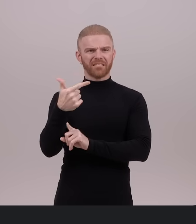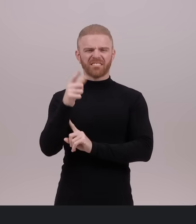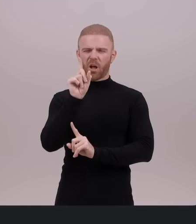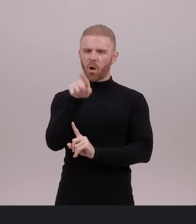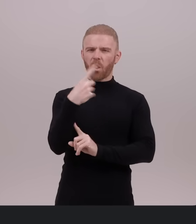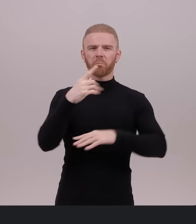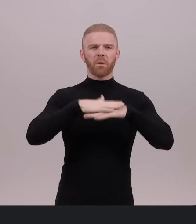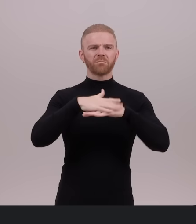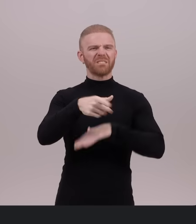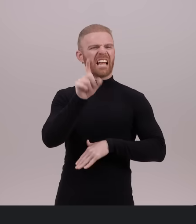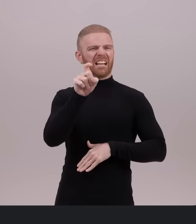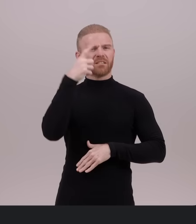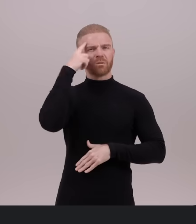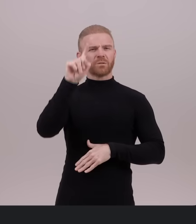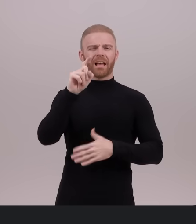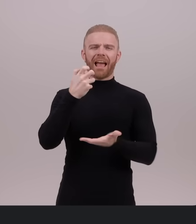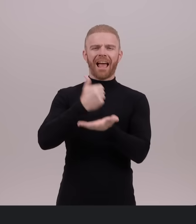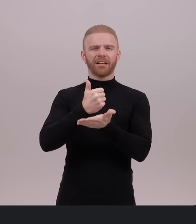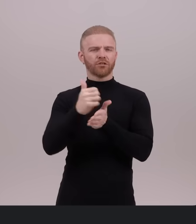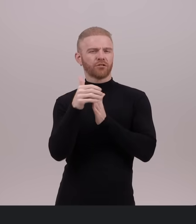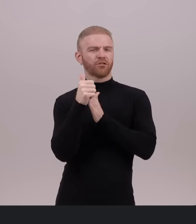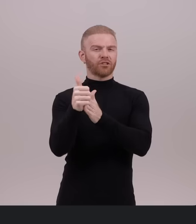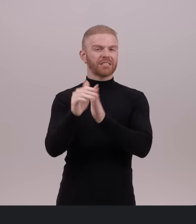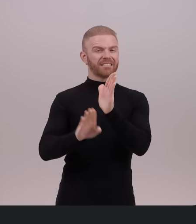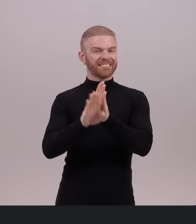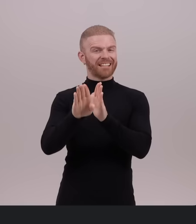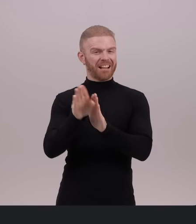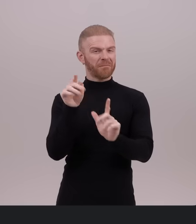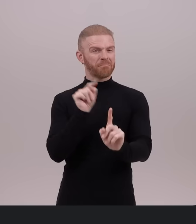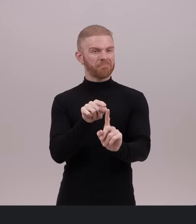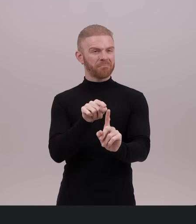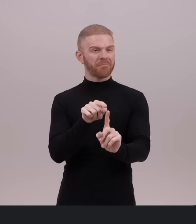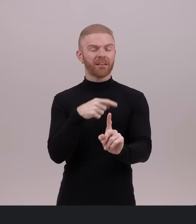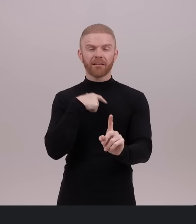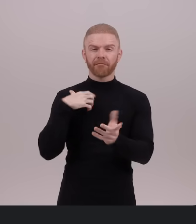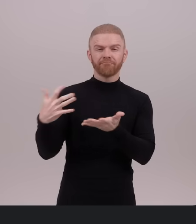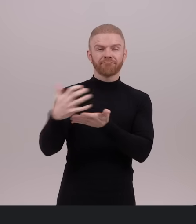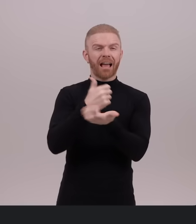for agent-first development. We took everything we learned from how you use Gemini CLI